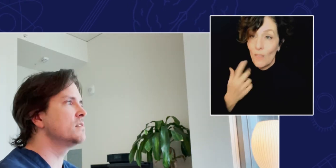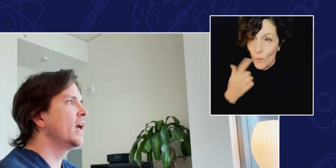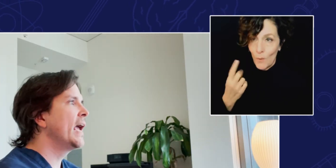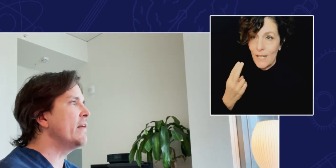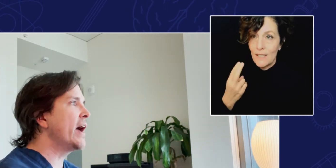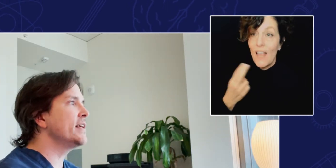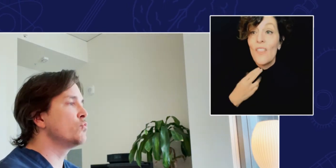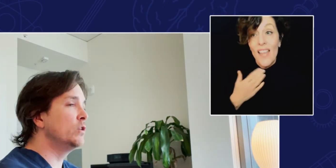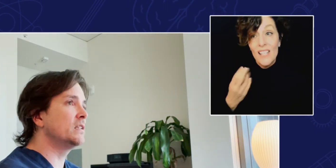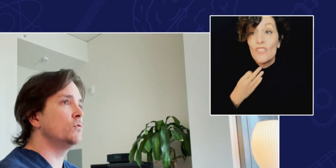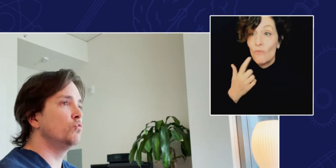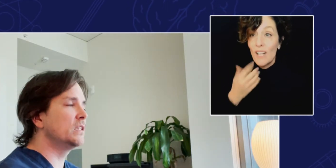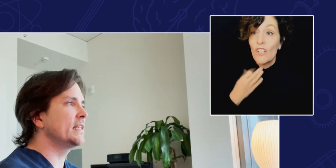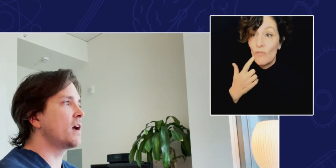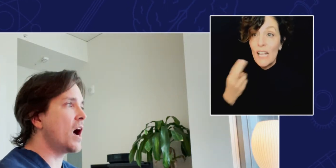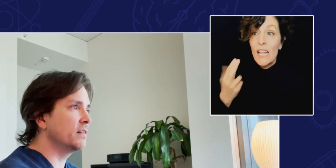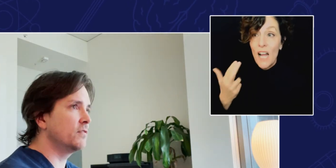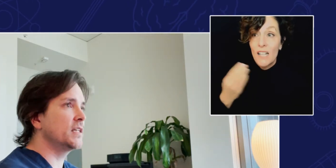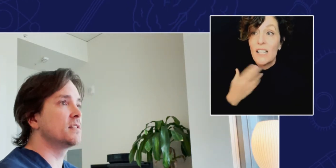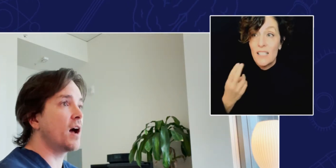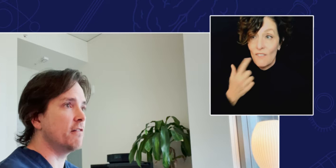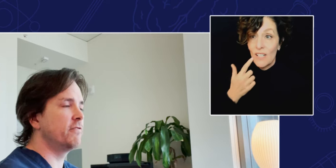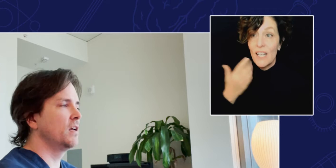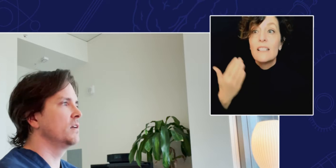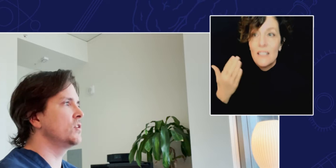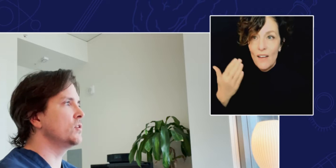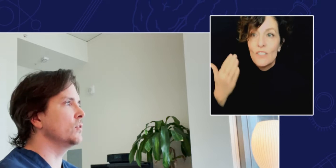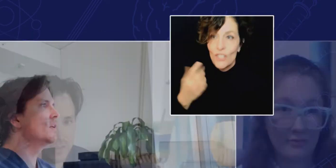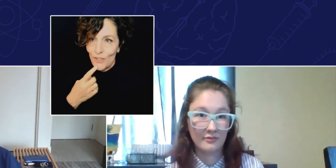And that is really, really cognitively tough to do.